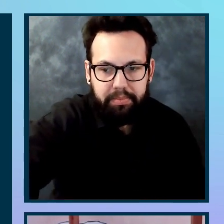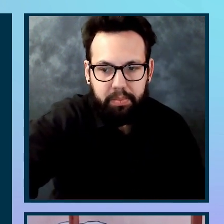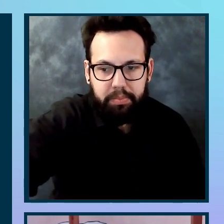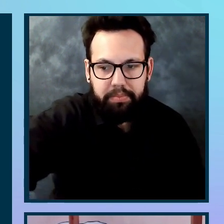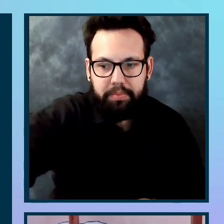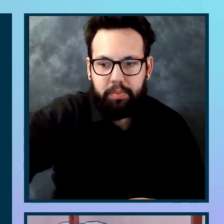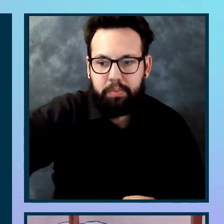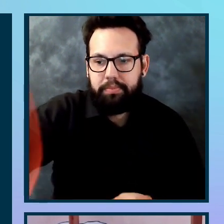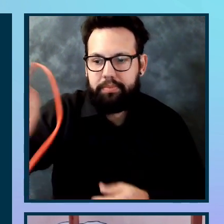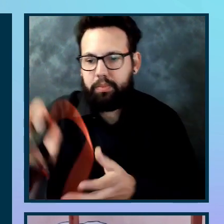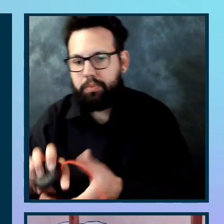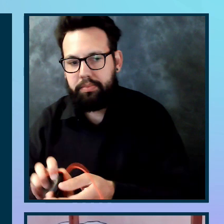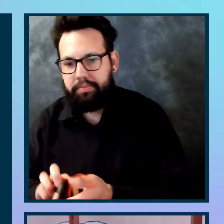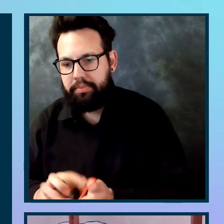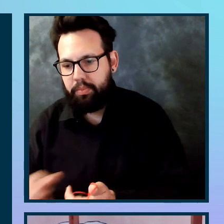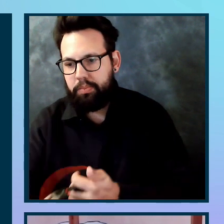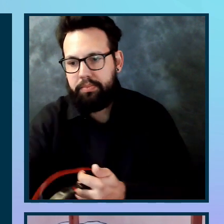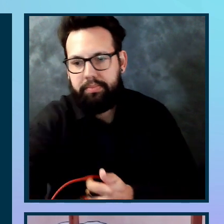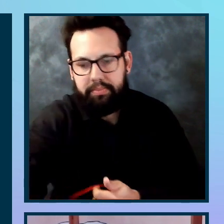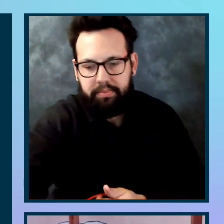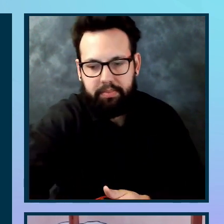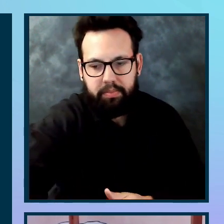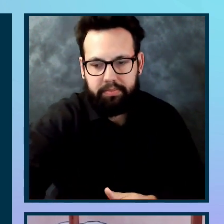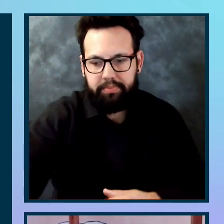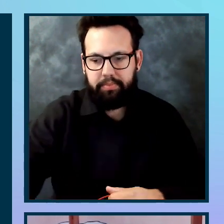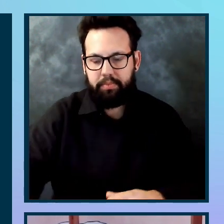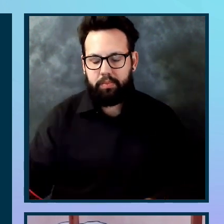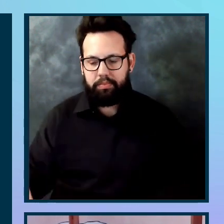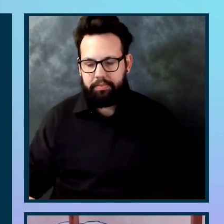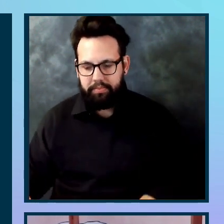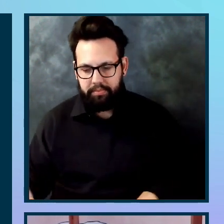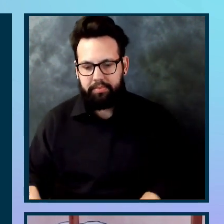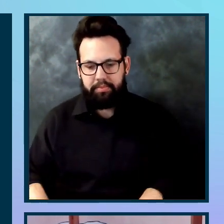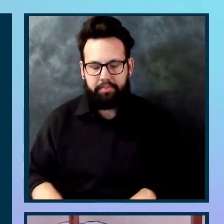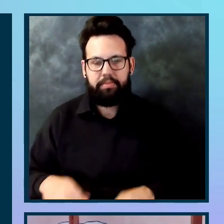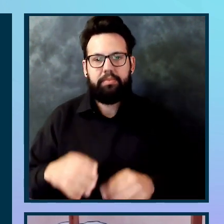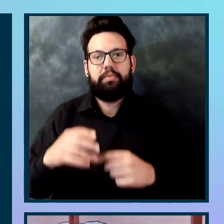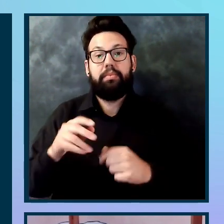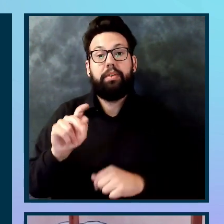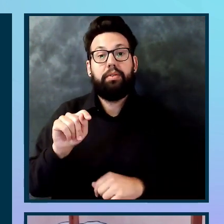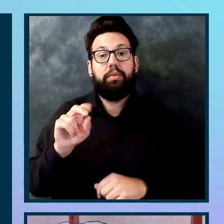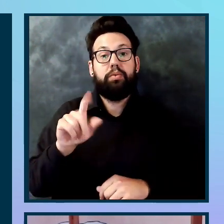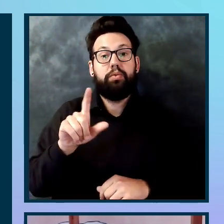that are in the definition of done are very abstract.